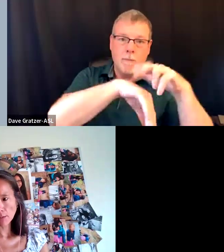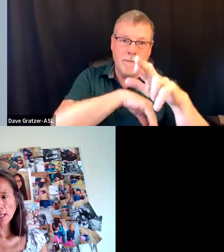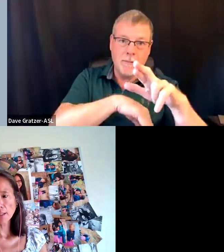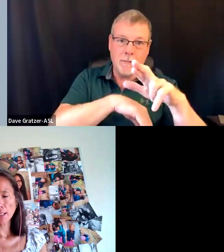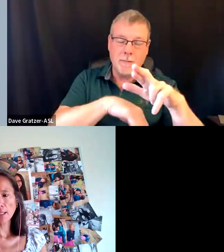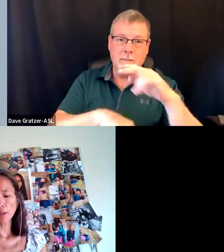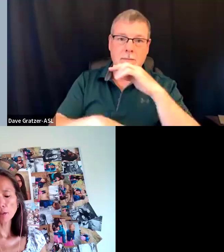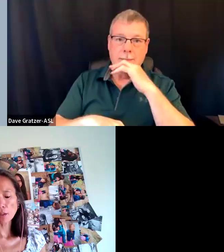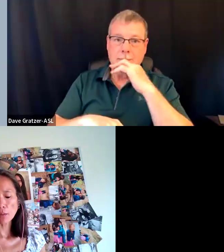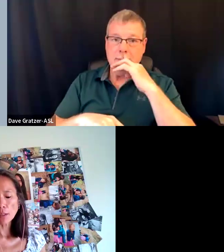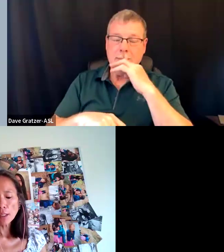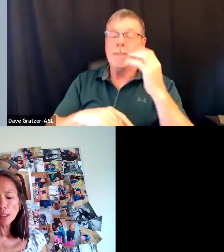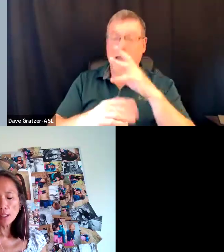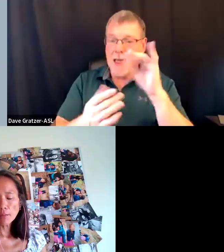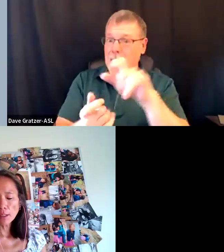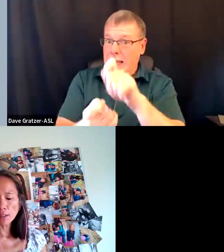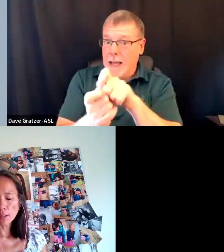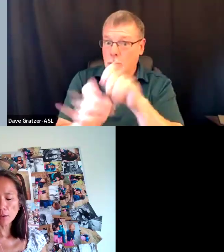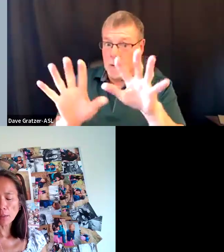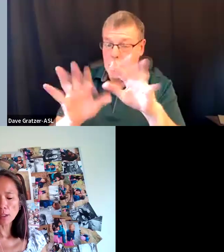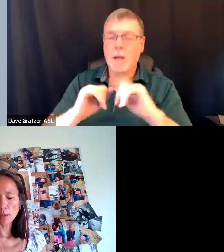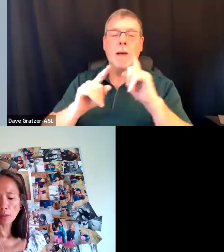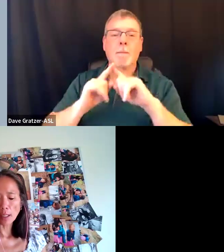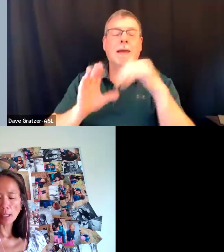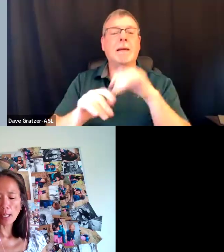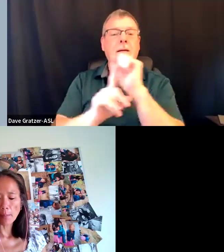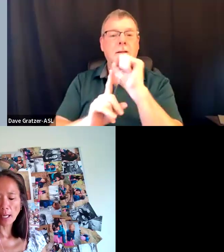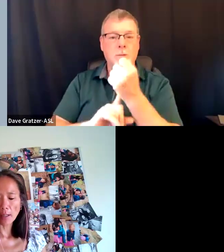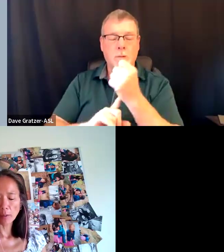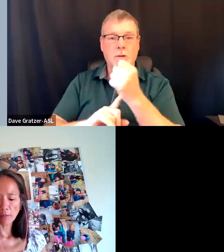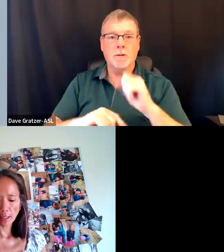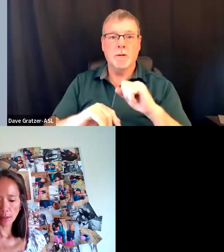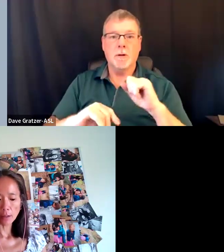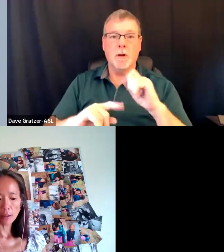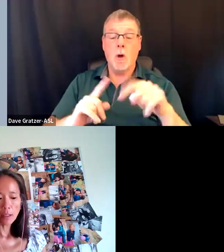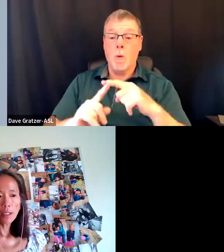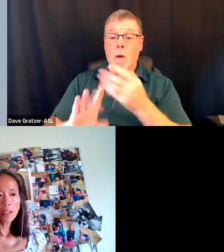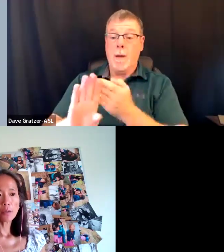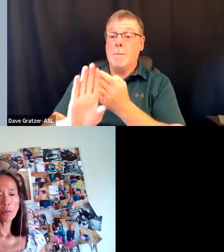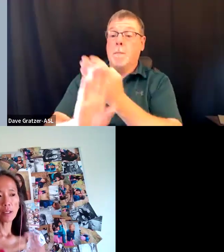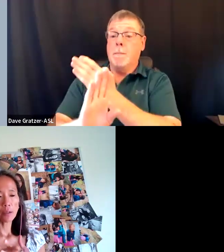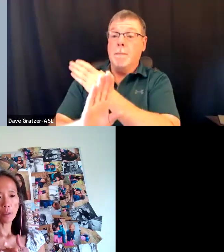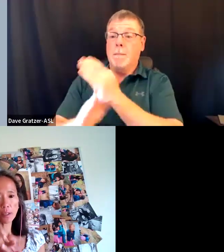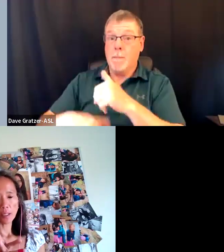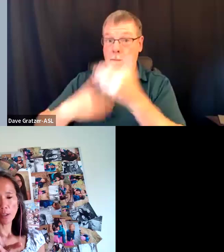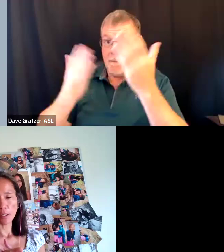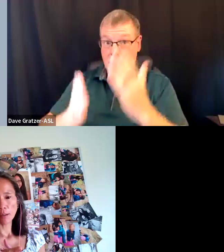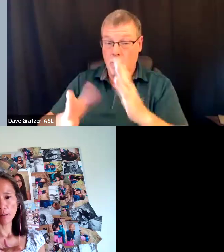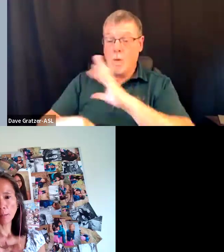And that is accurate. So even in a situation where a PATH provider is within an organization